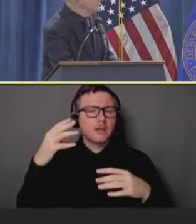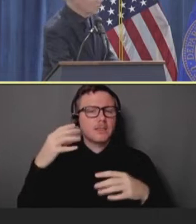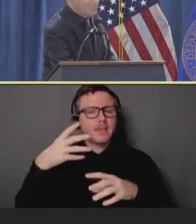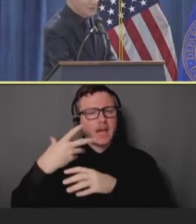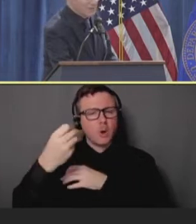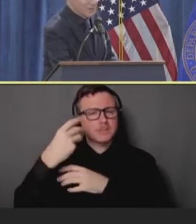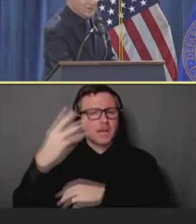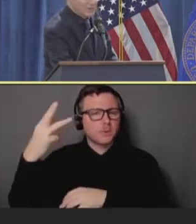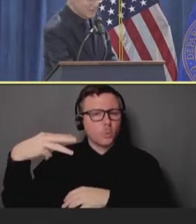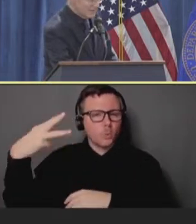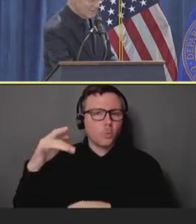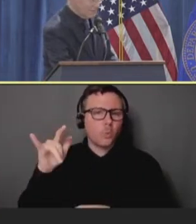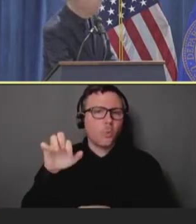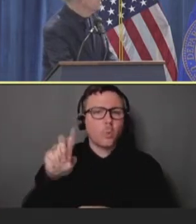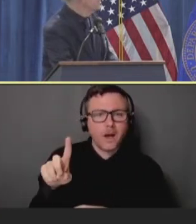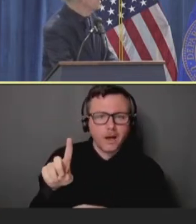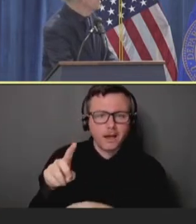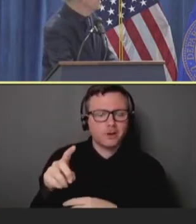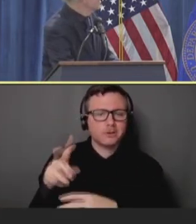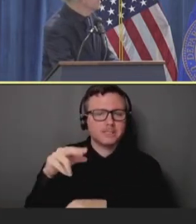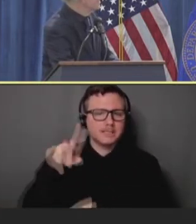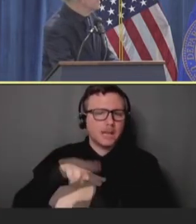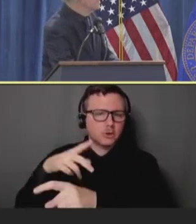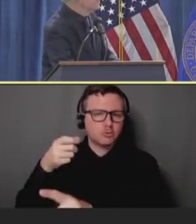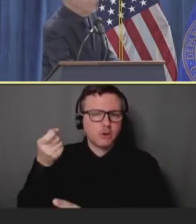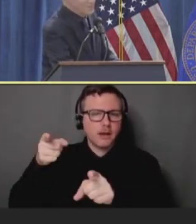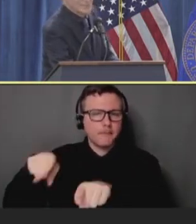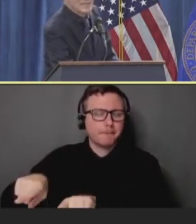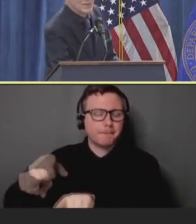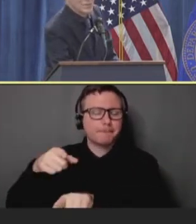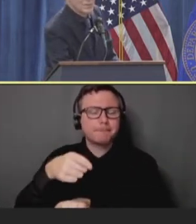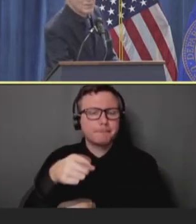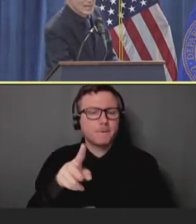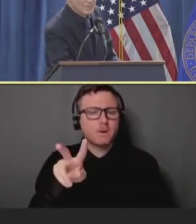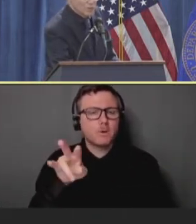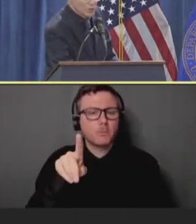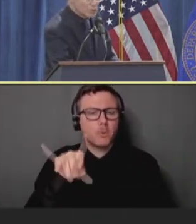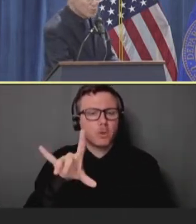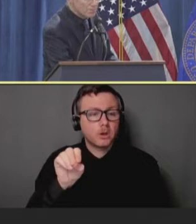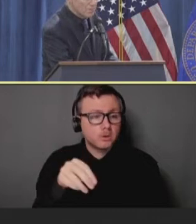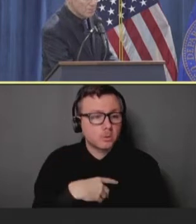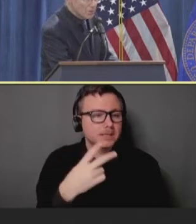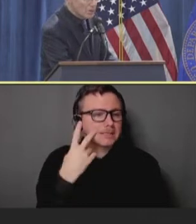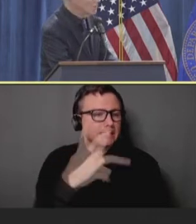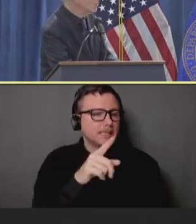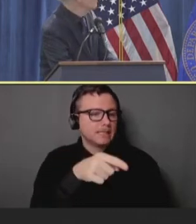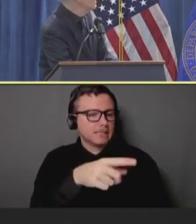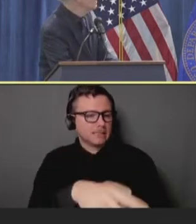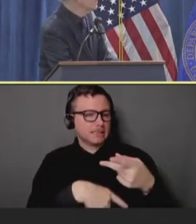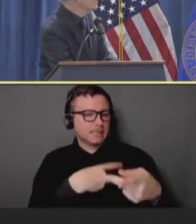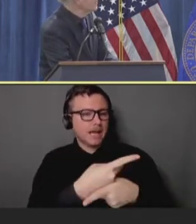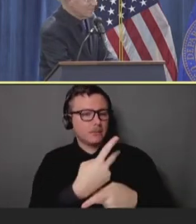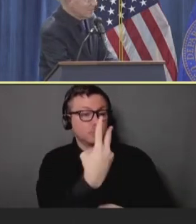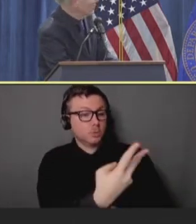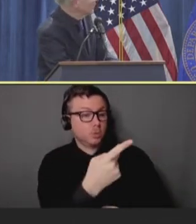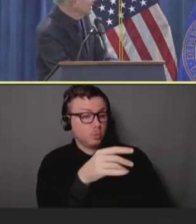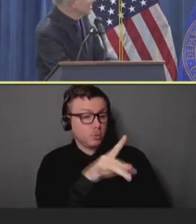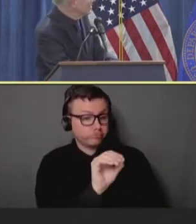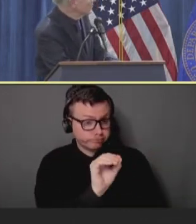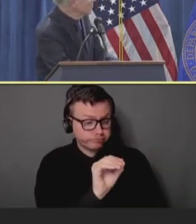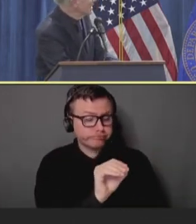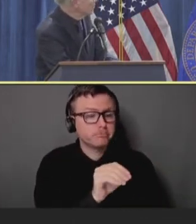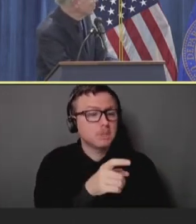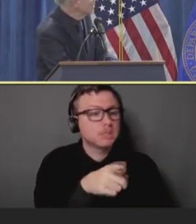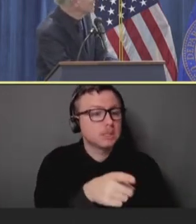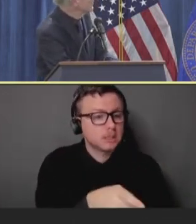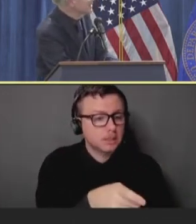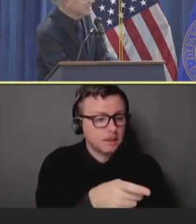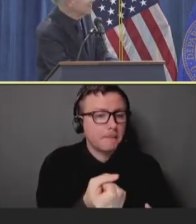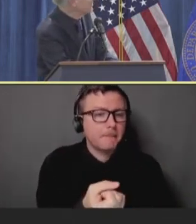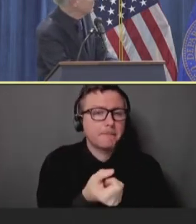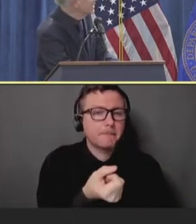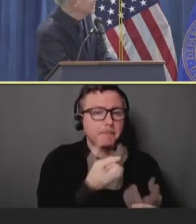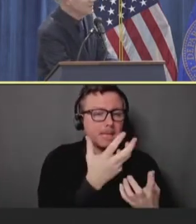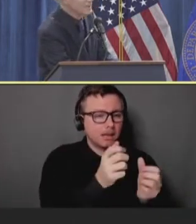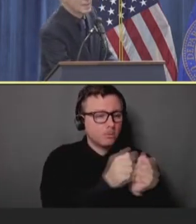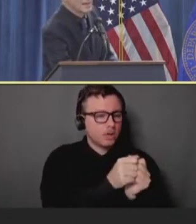This was primarily seen with type two polio, many fewer cases with type one and type three.